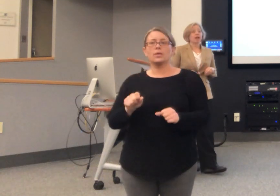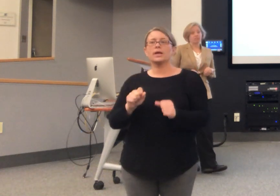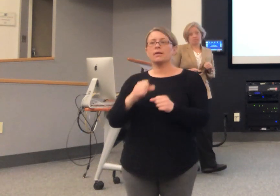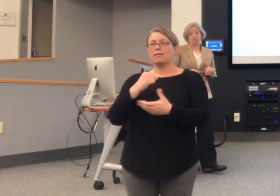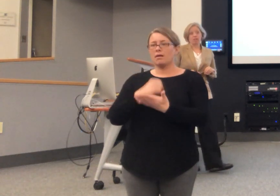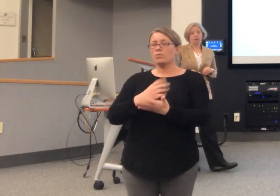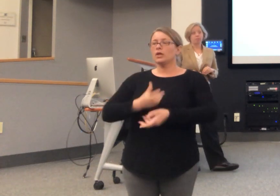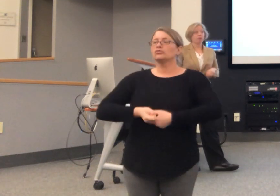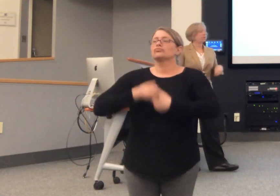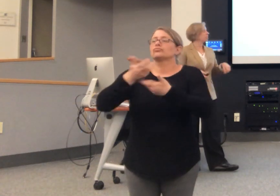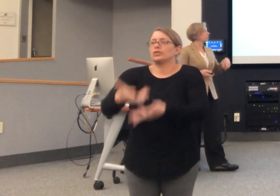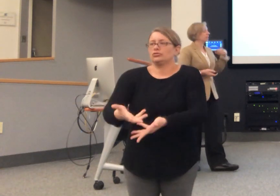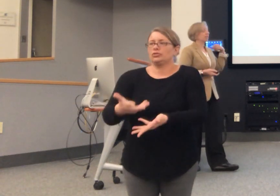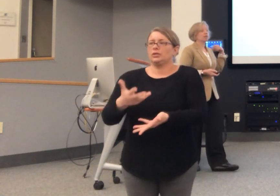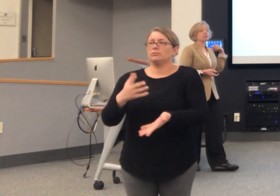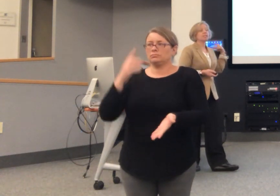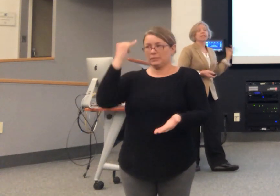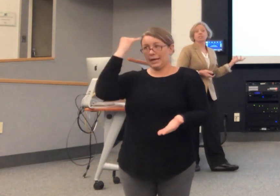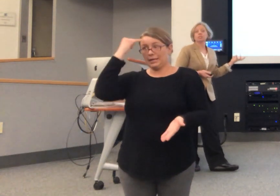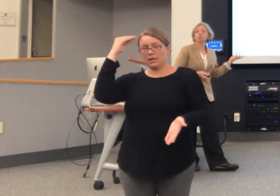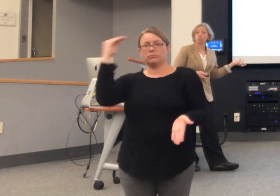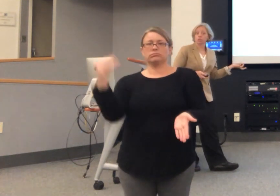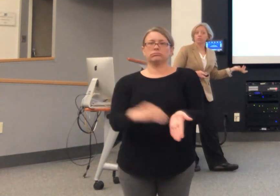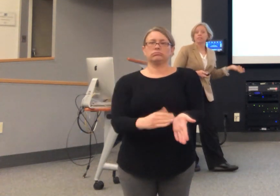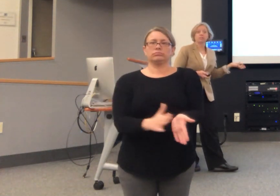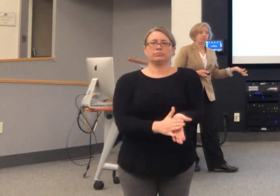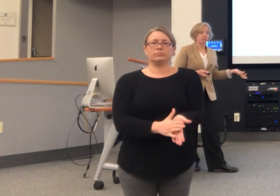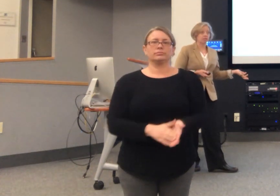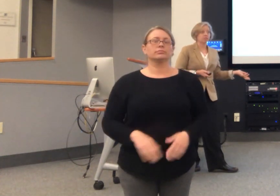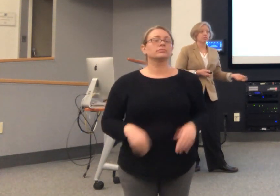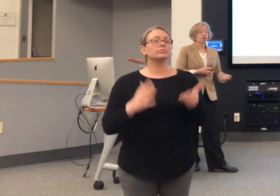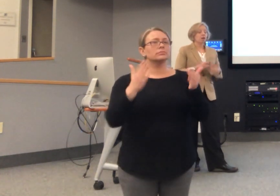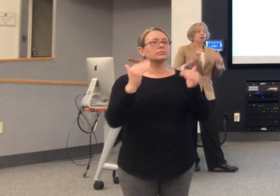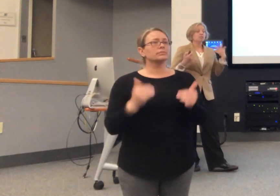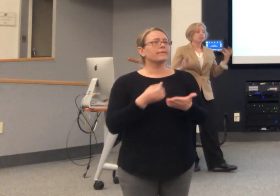Facts, things like dates, historical dates and events.